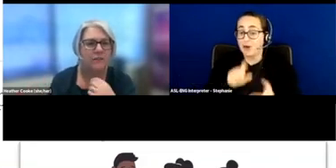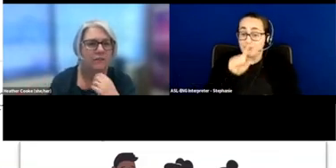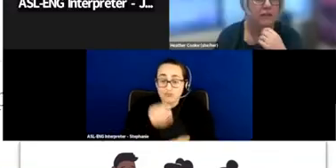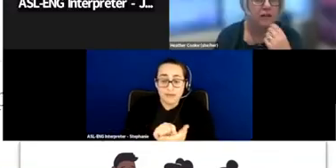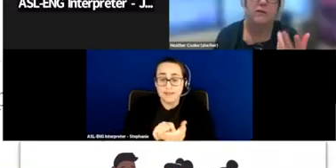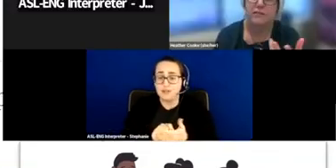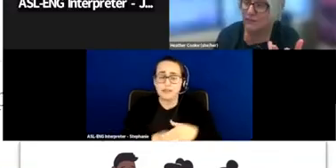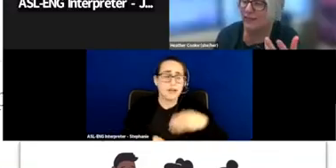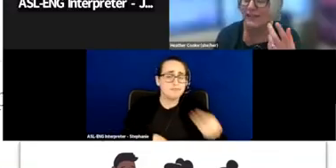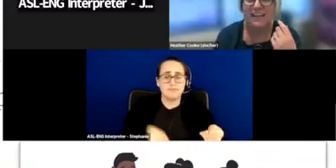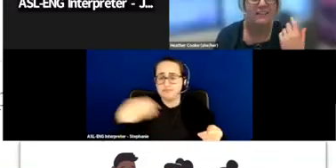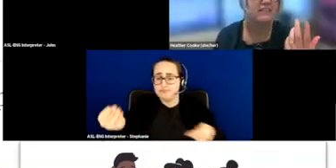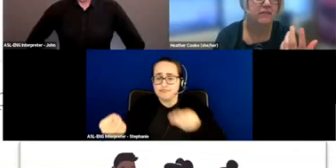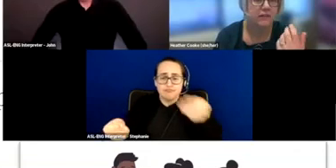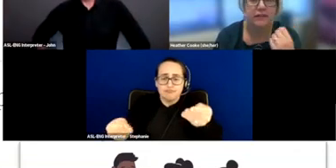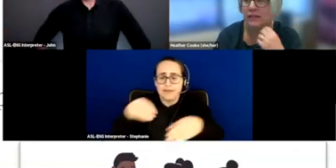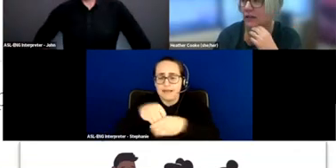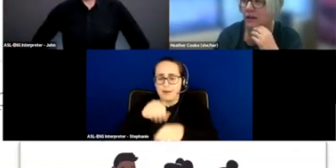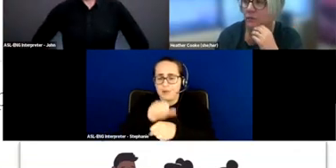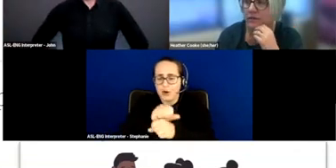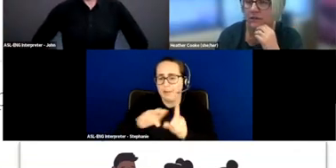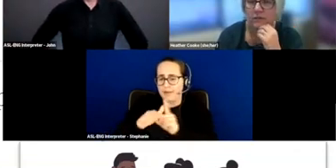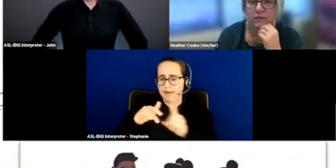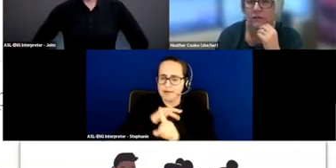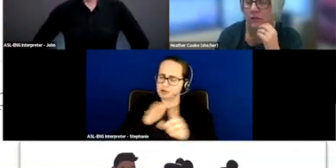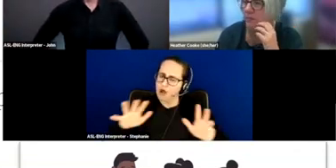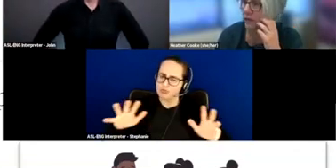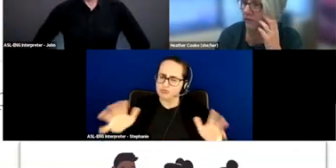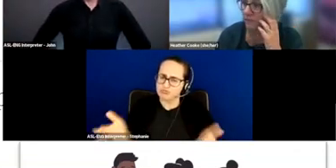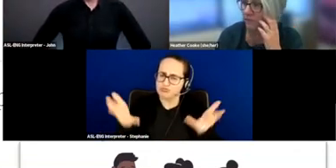promote this sense of of positivity and civility within within the workplace.